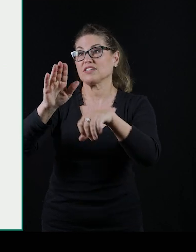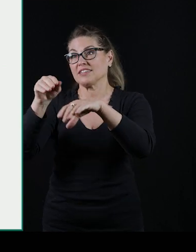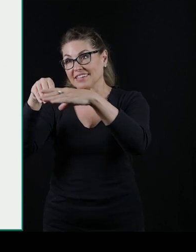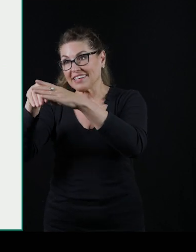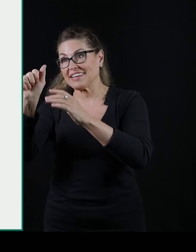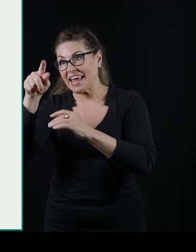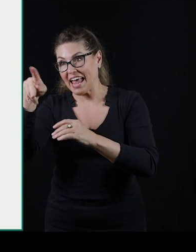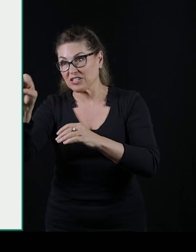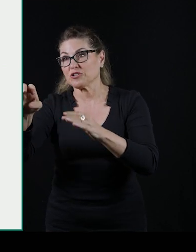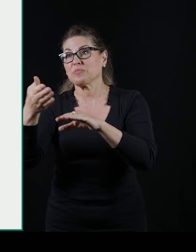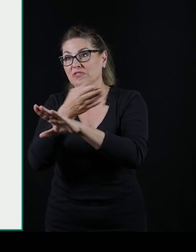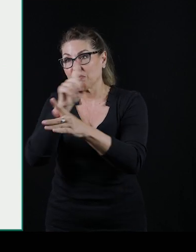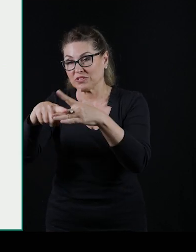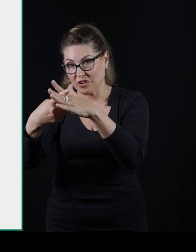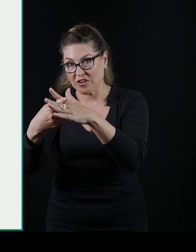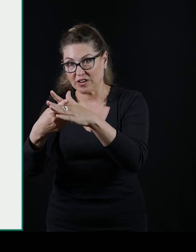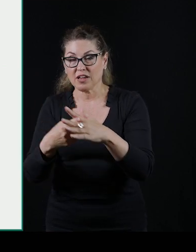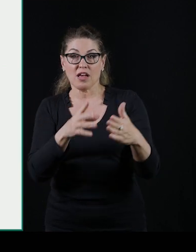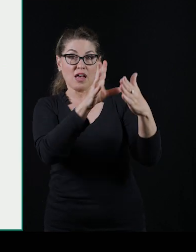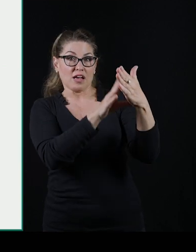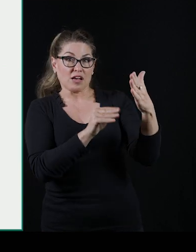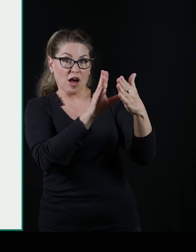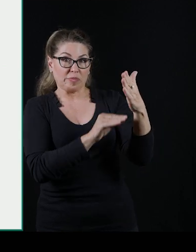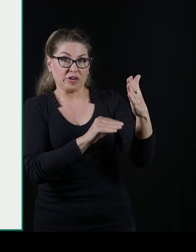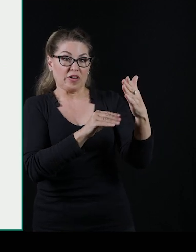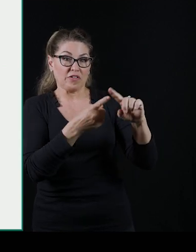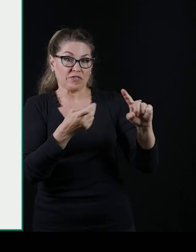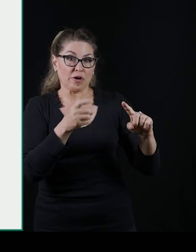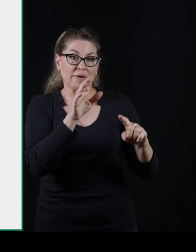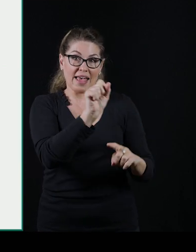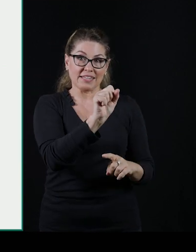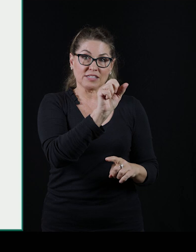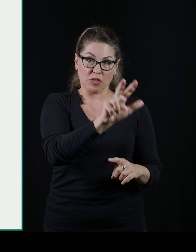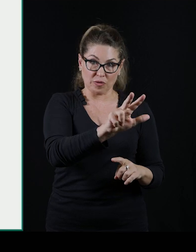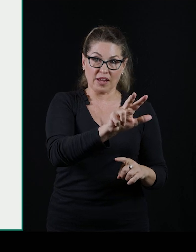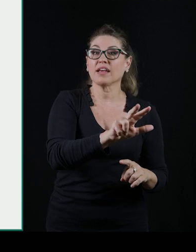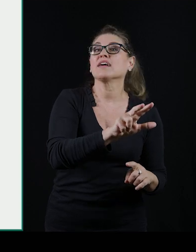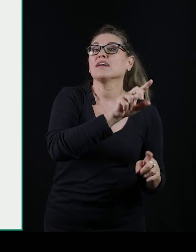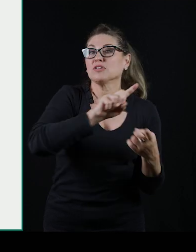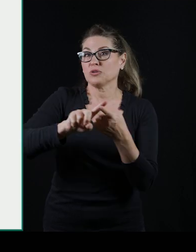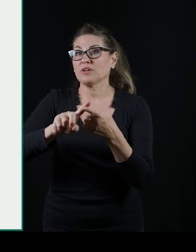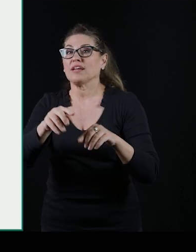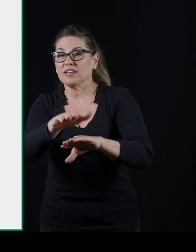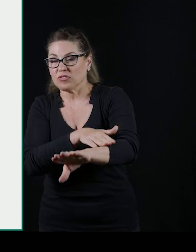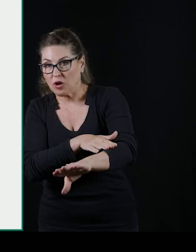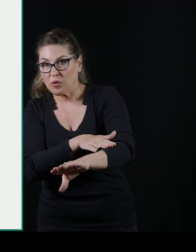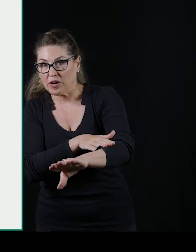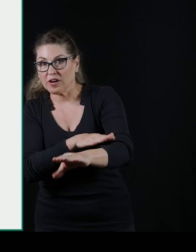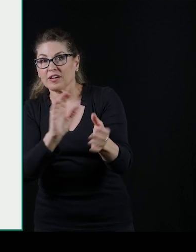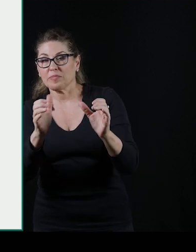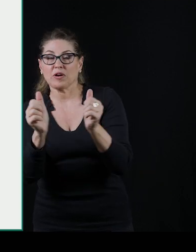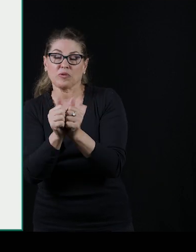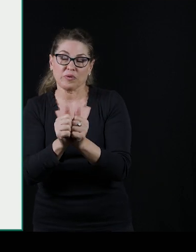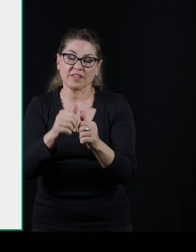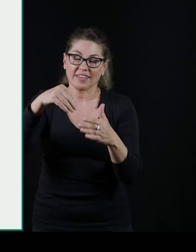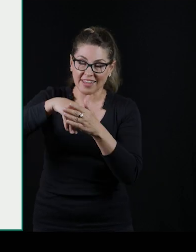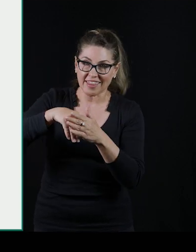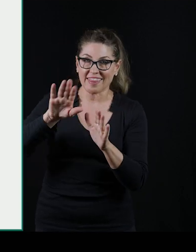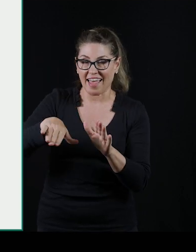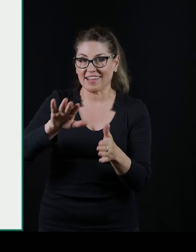the session starts up. Now copying that data from S3 into Azure is naturally much slower than copying that data from within the same data center.